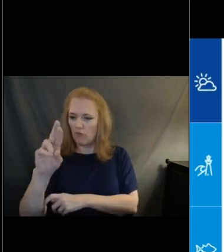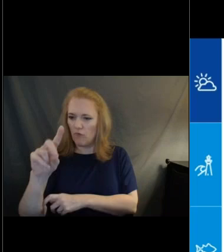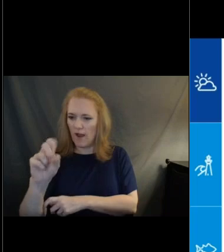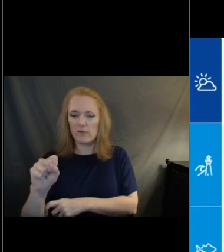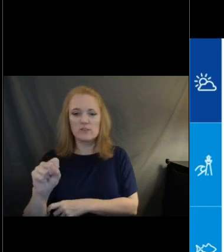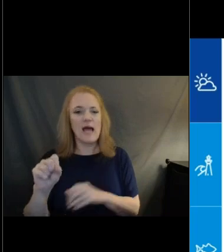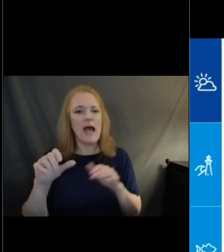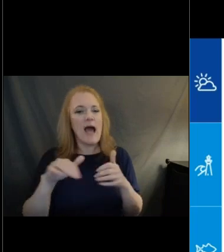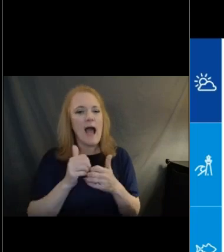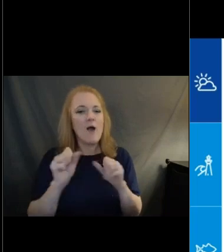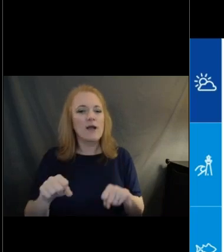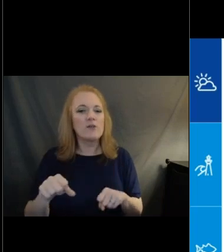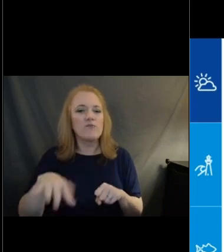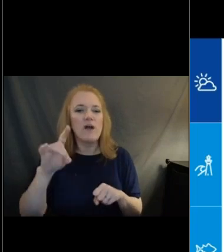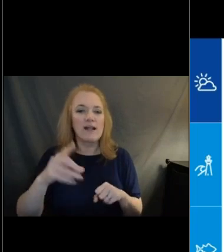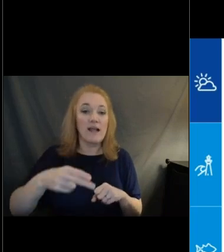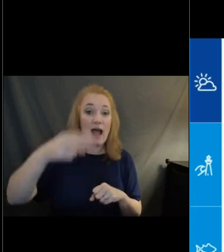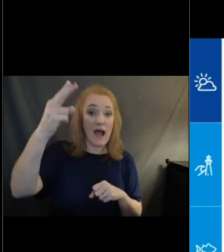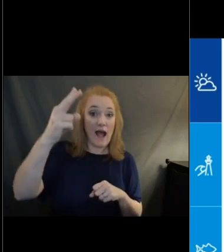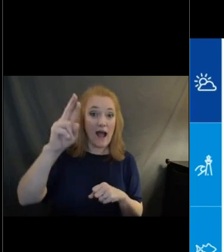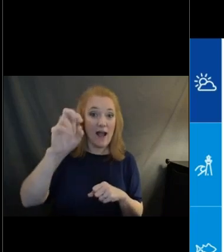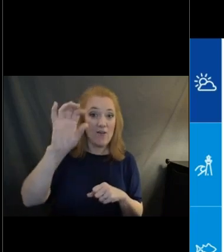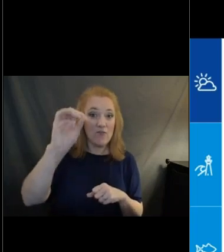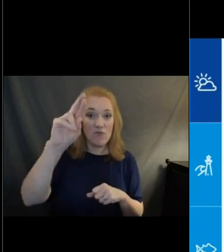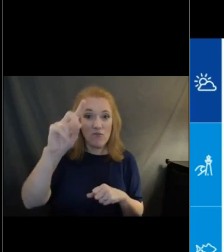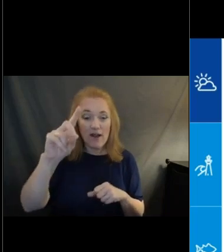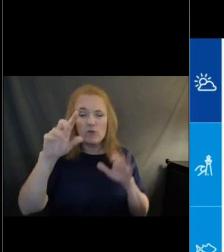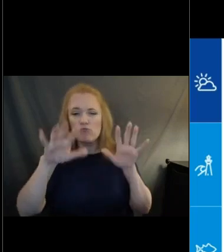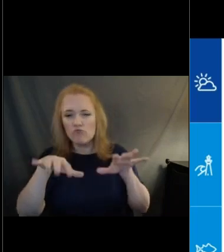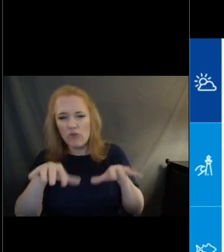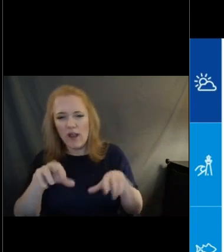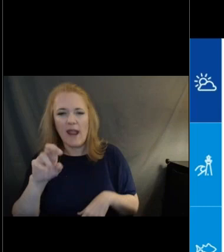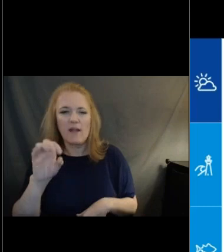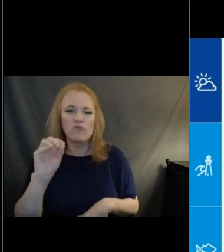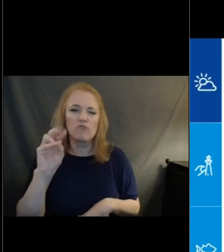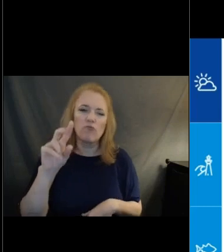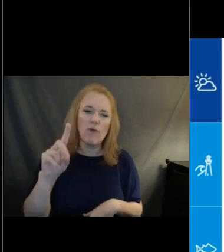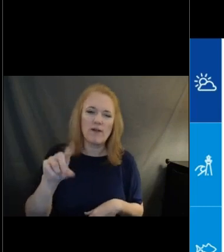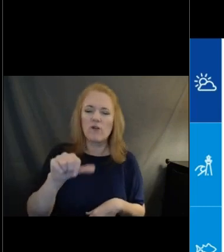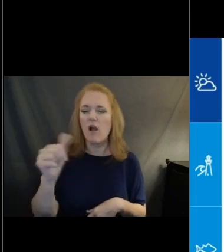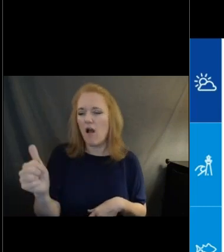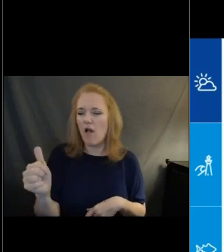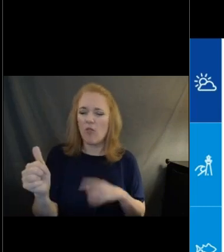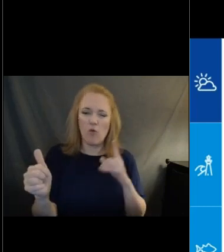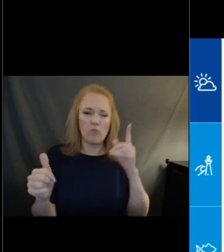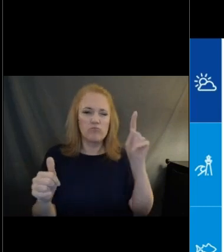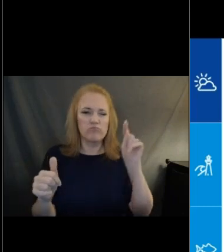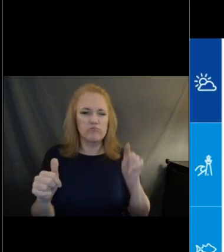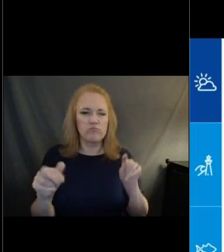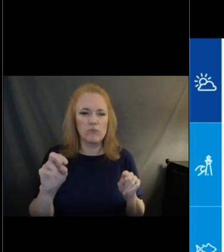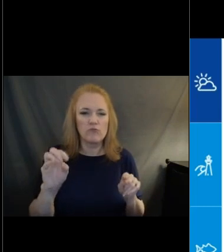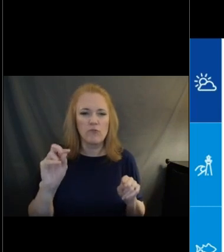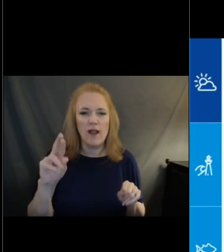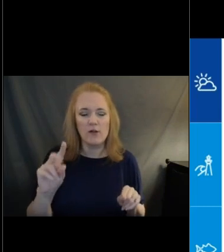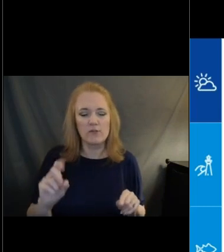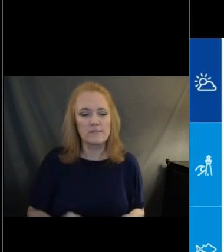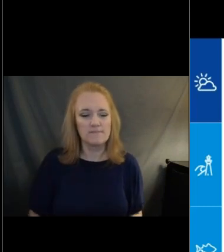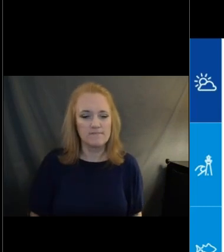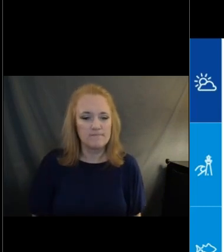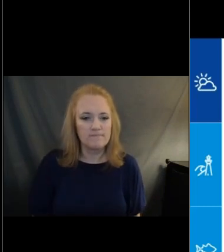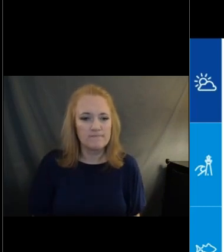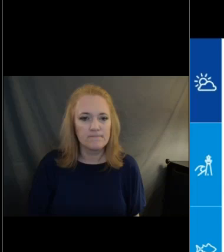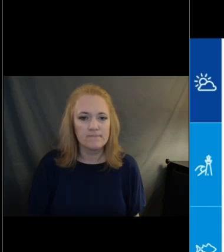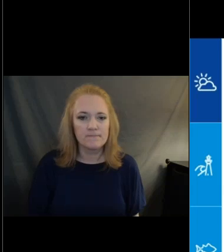both high and low records as well as precipitation records, in the Weather in Context Prototype.